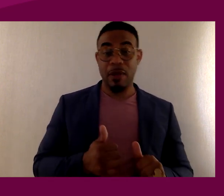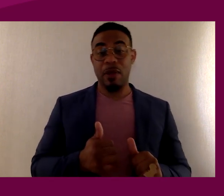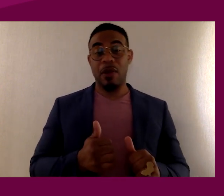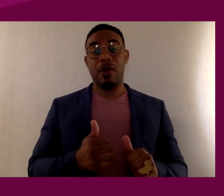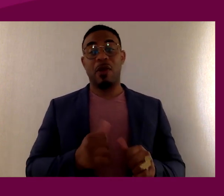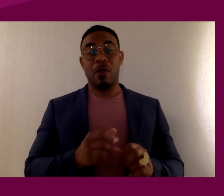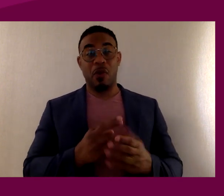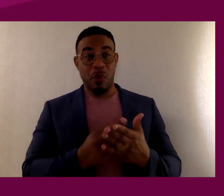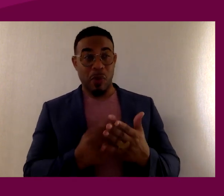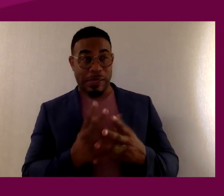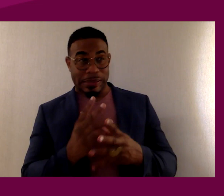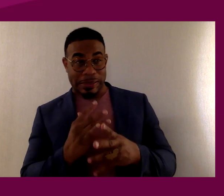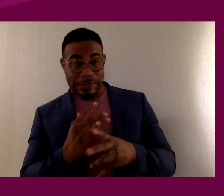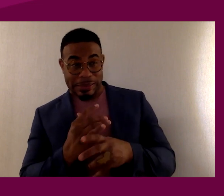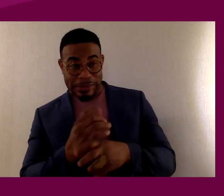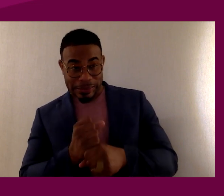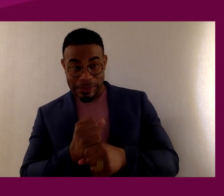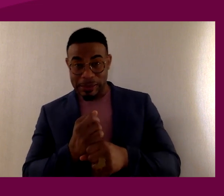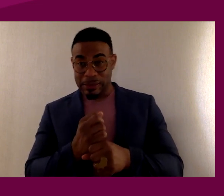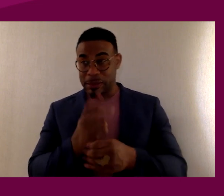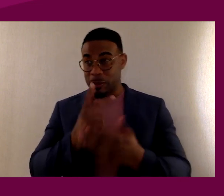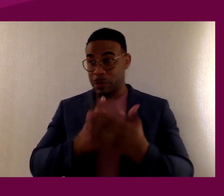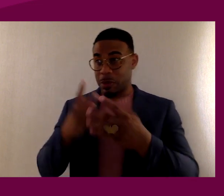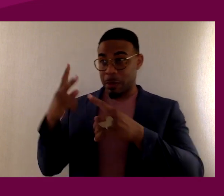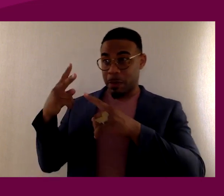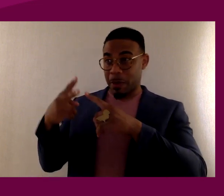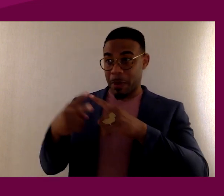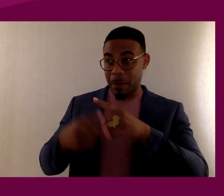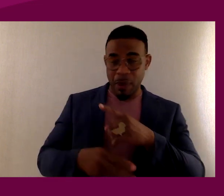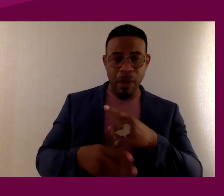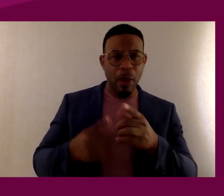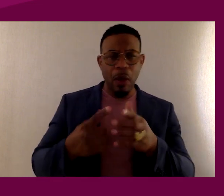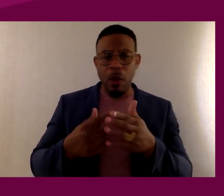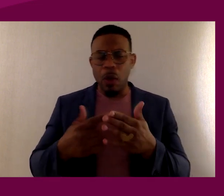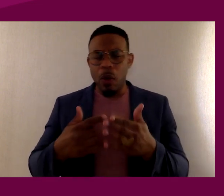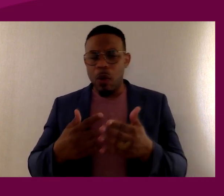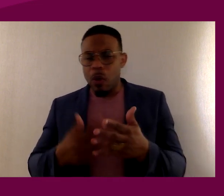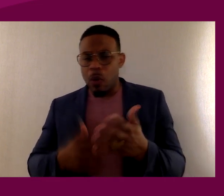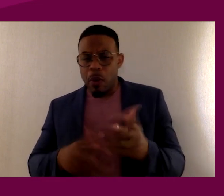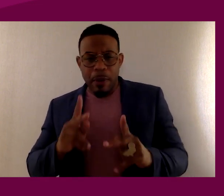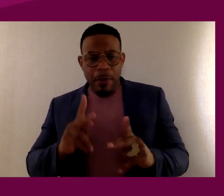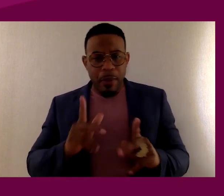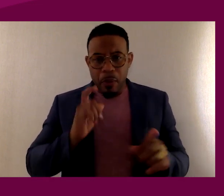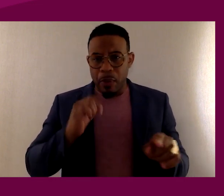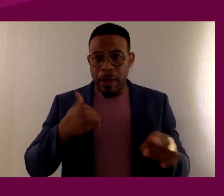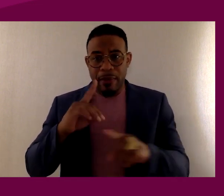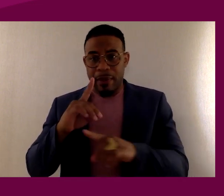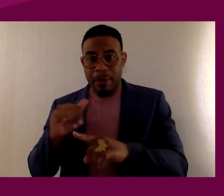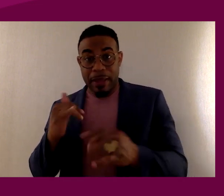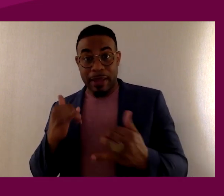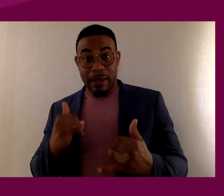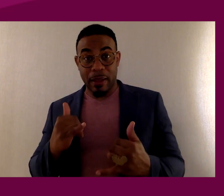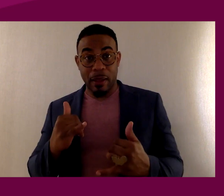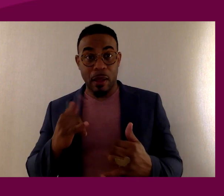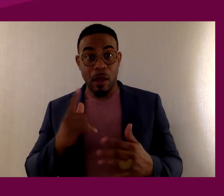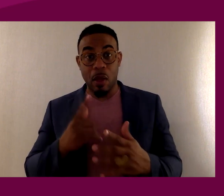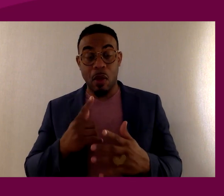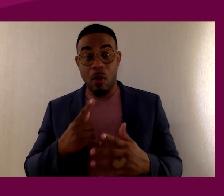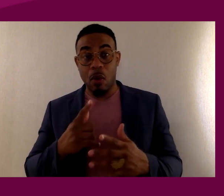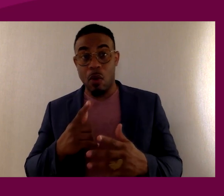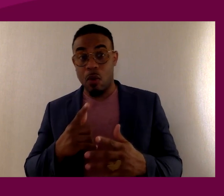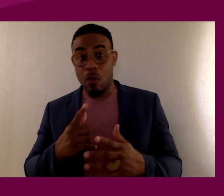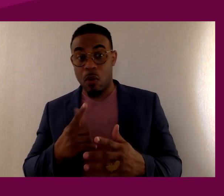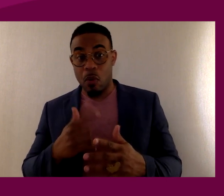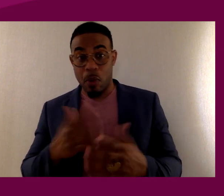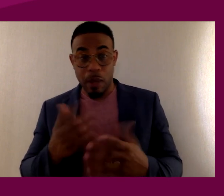gets bad, resources get tight, programs get cut. People who have disabilities now,